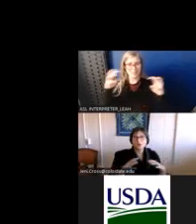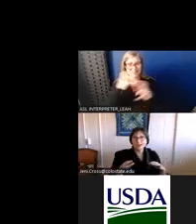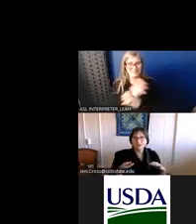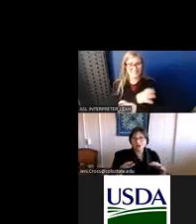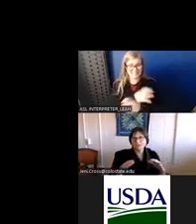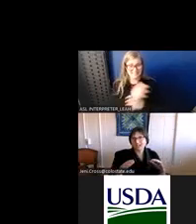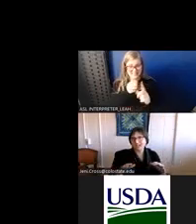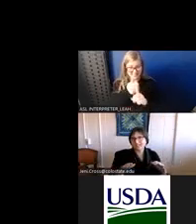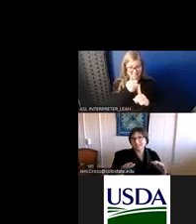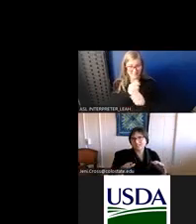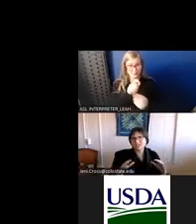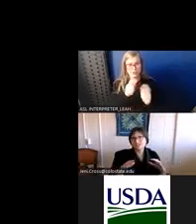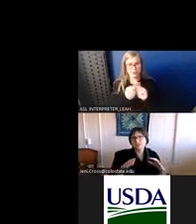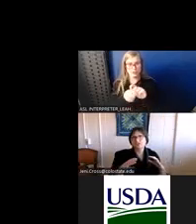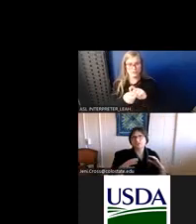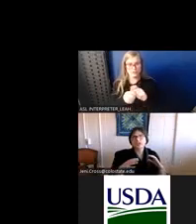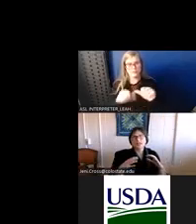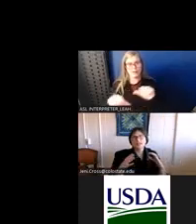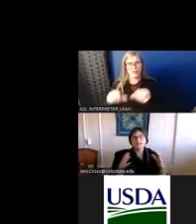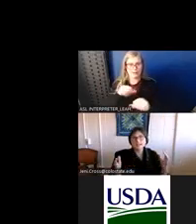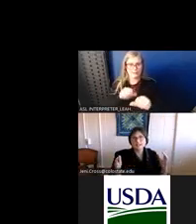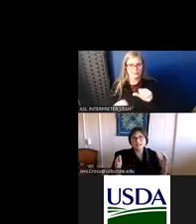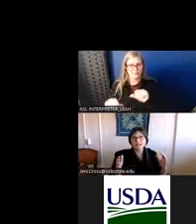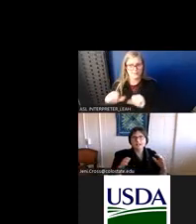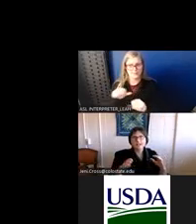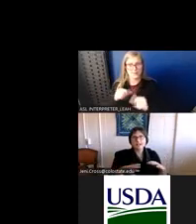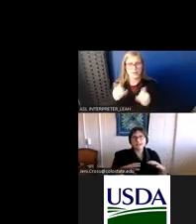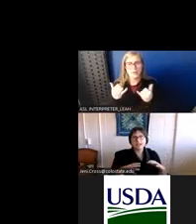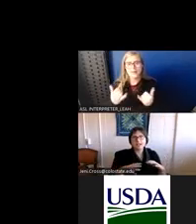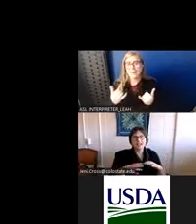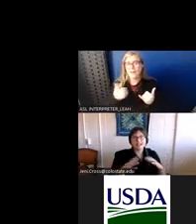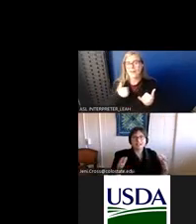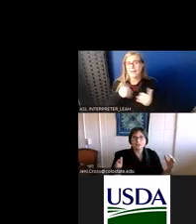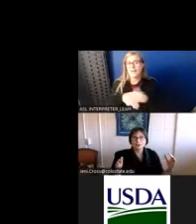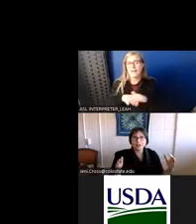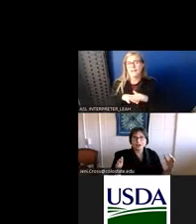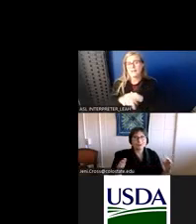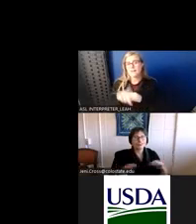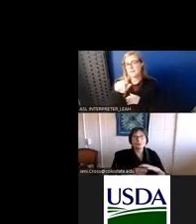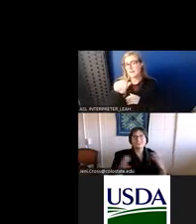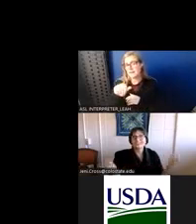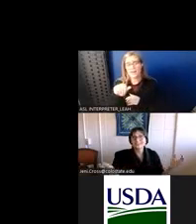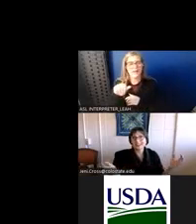We now have access to data and analytic power that we didn't